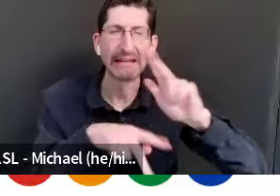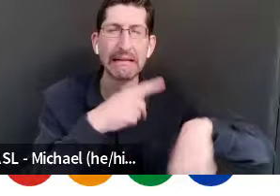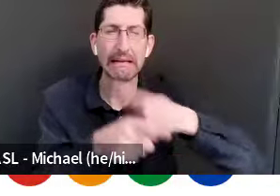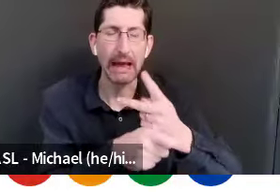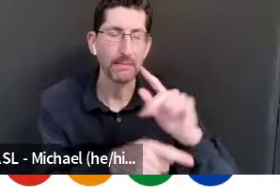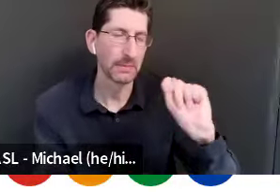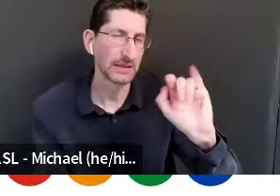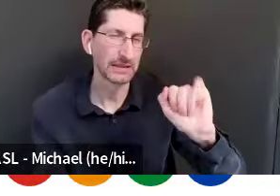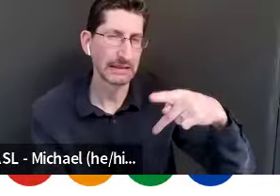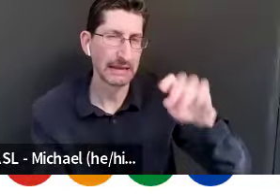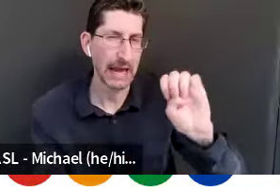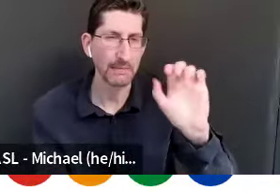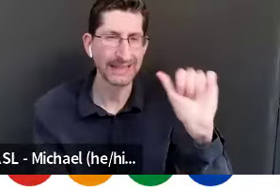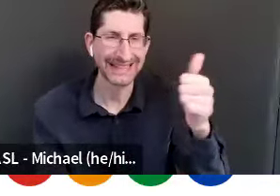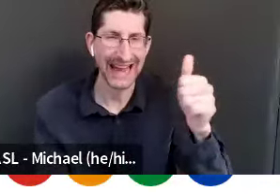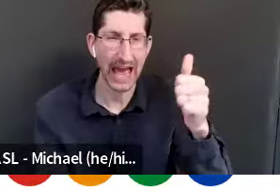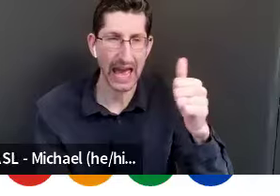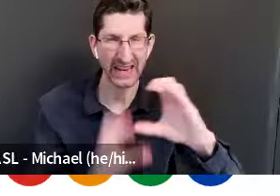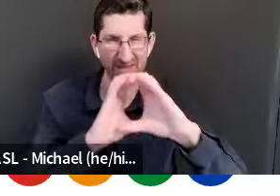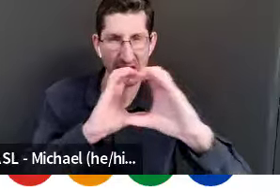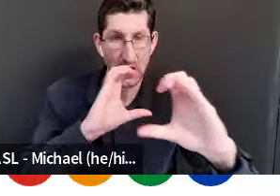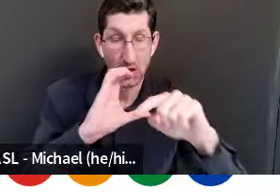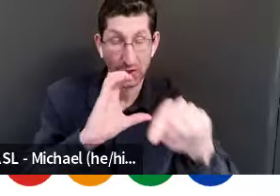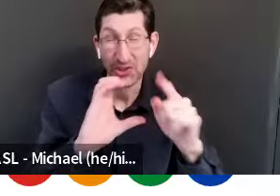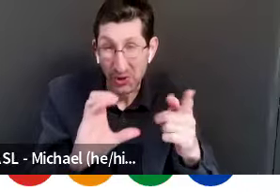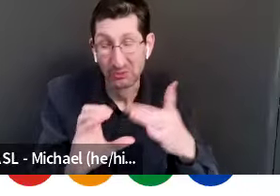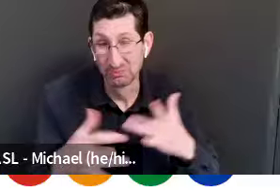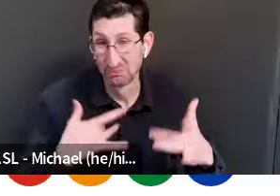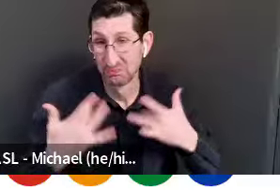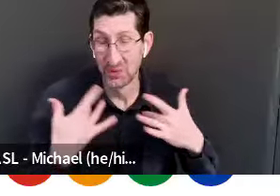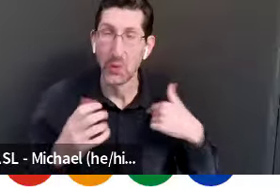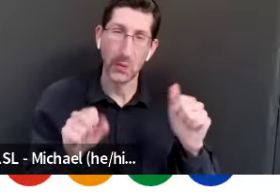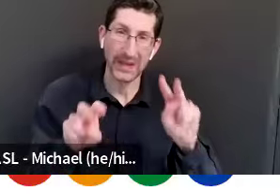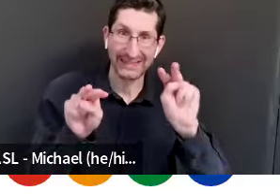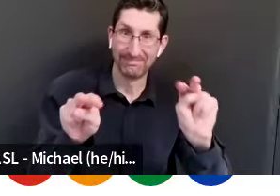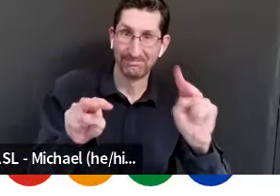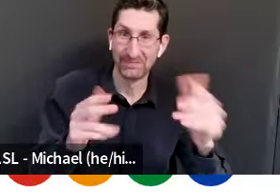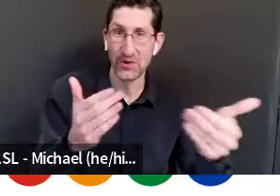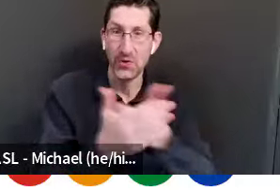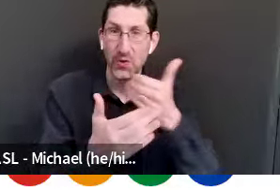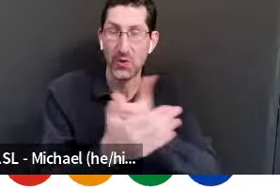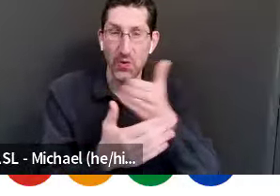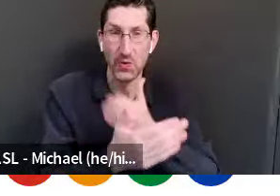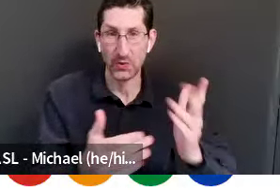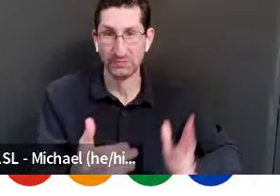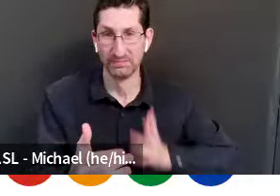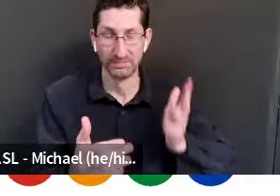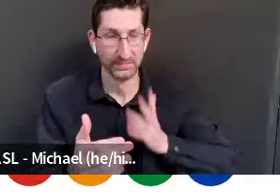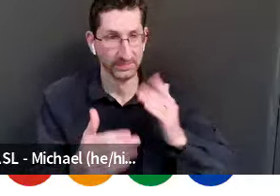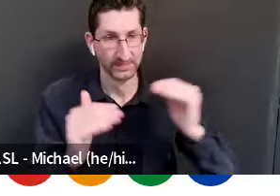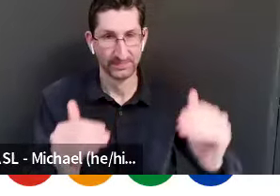IT WILL BE LATER THIS FALL. SO, THAT IS A GREAT CHANCE FOR US TO GET OUT THERE AND CHECK OUT THE NEXT GENERATION OF GREEN LINE